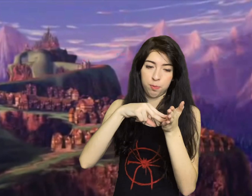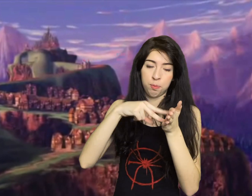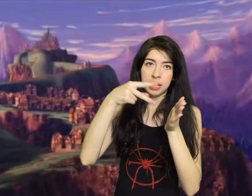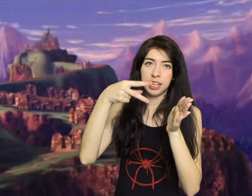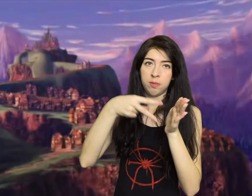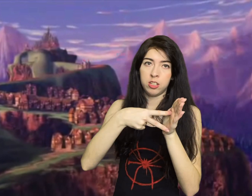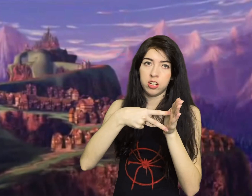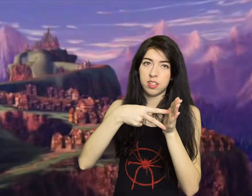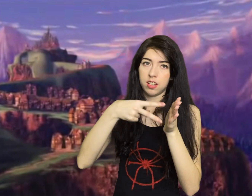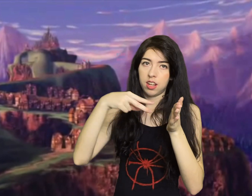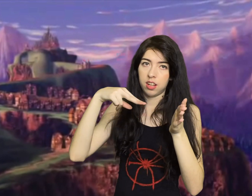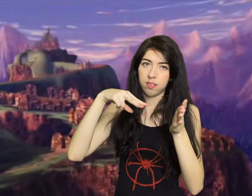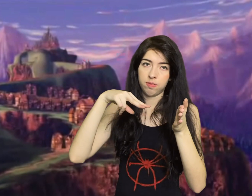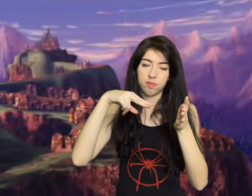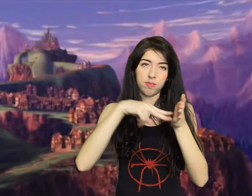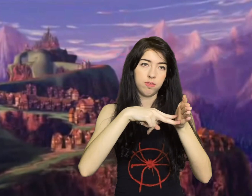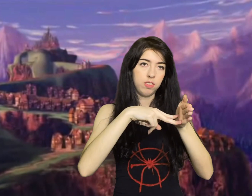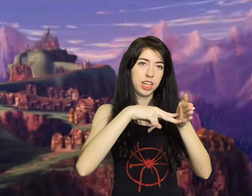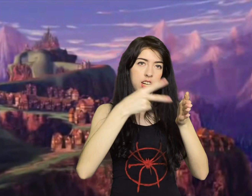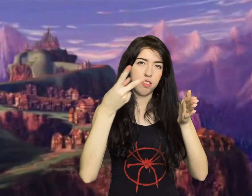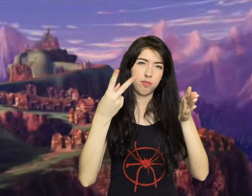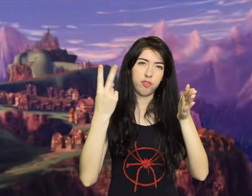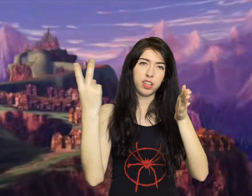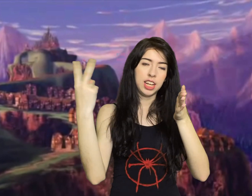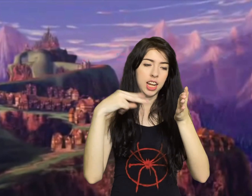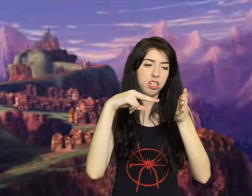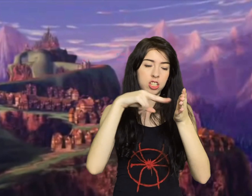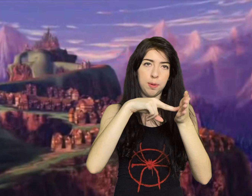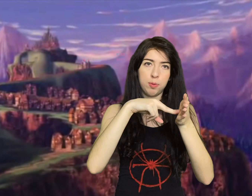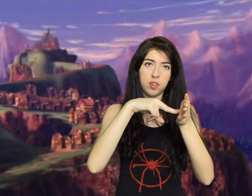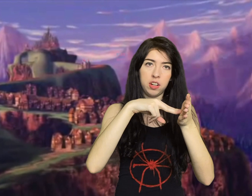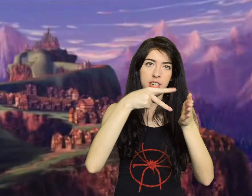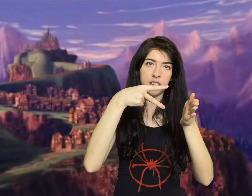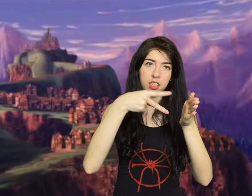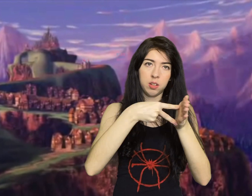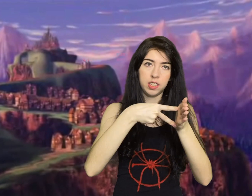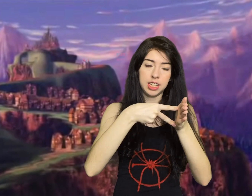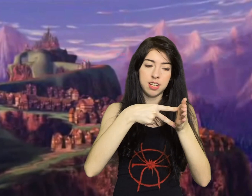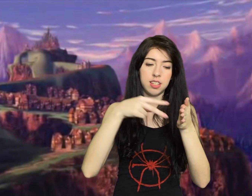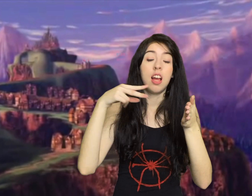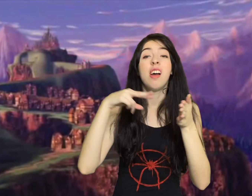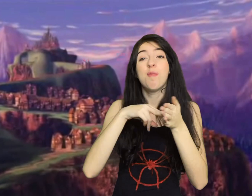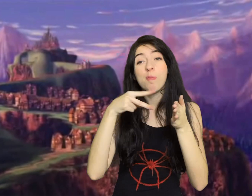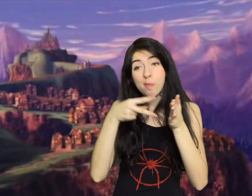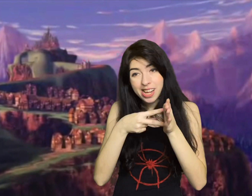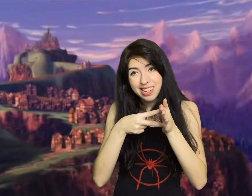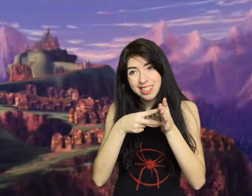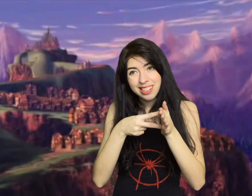MEAN which is um like a V handshape starting here and then going like this MEANT